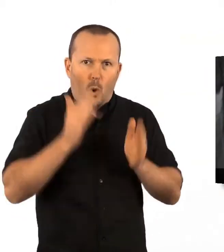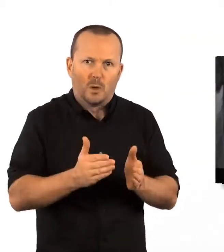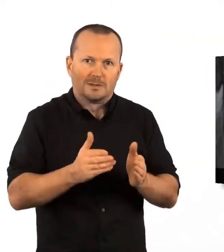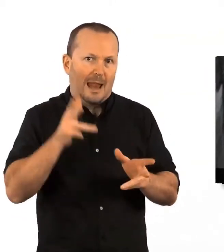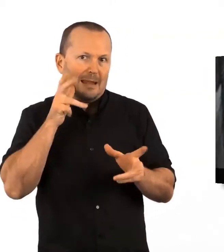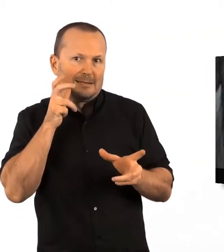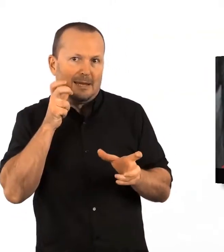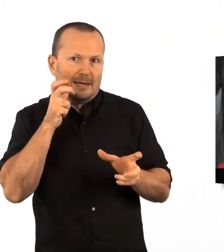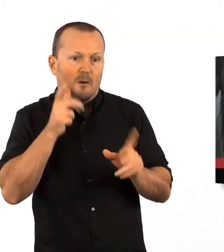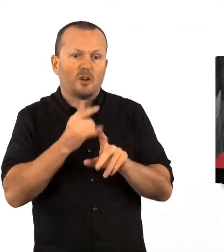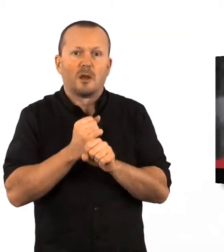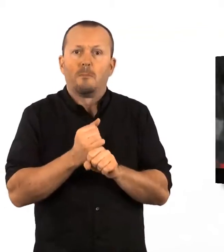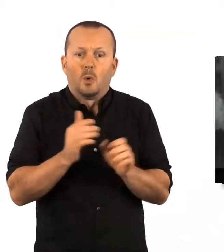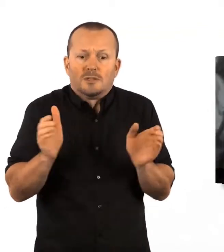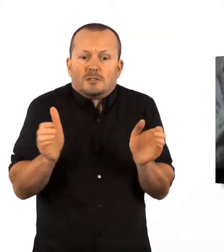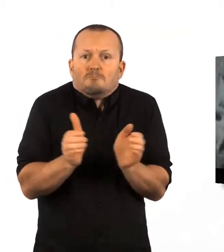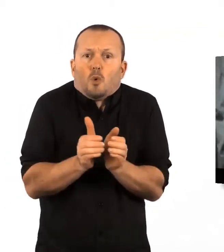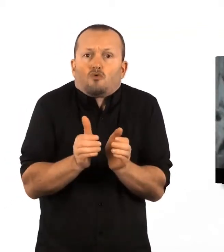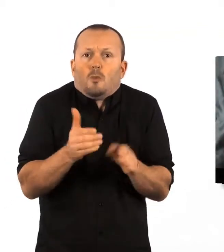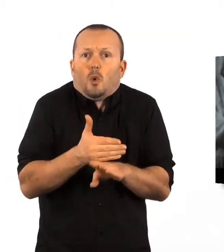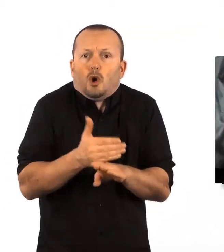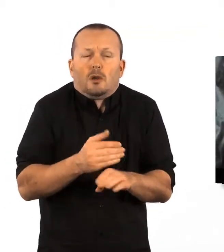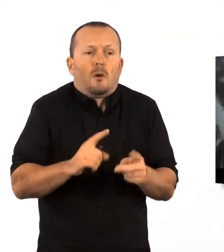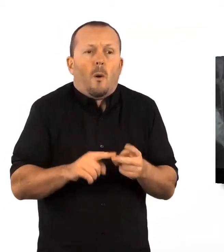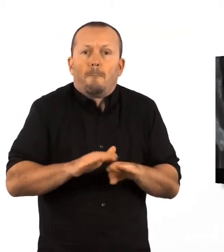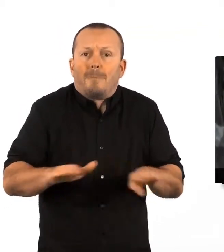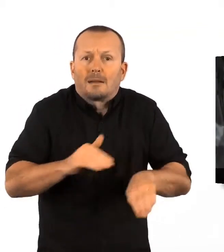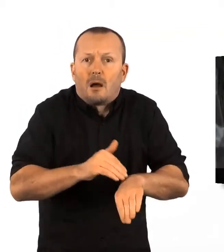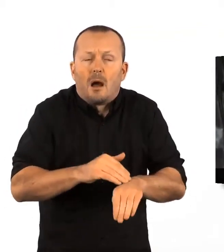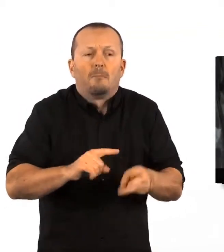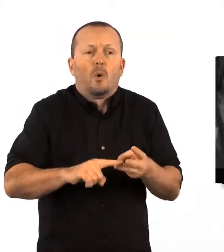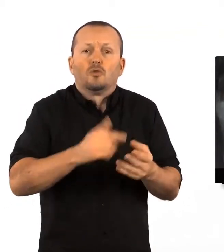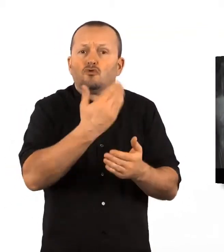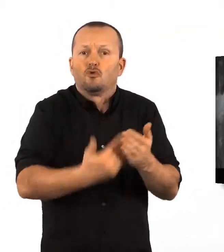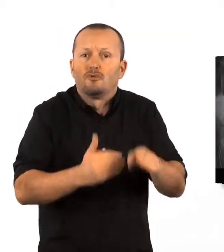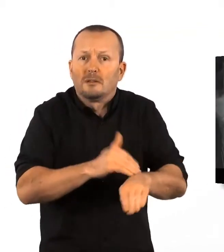occurring. So that could be small group work, it could be mat time, it could be story time.